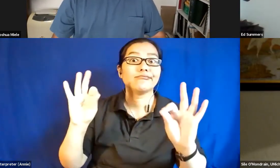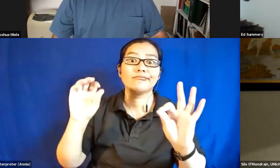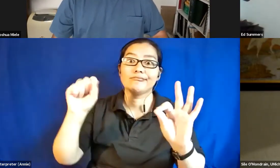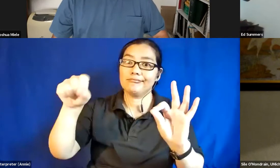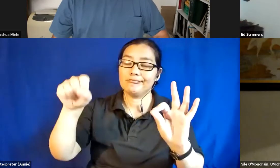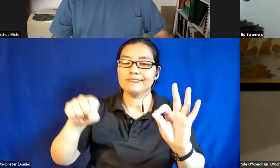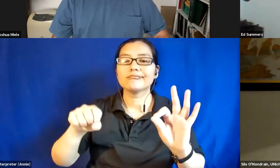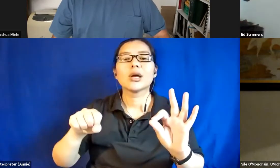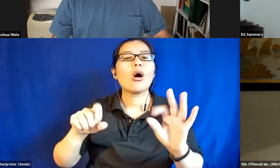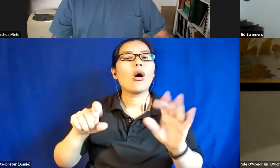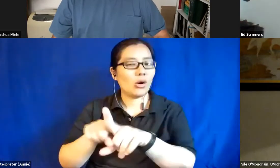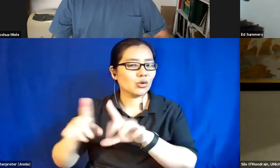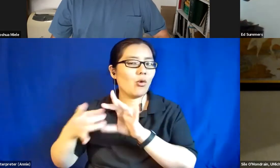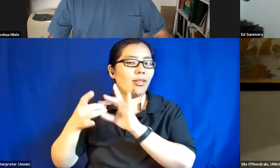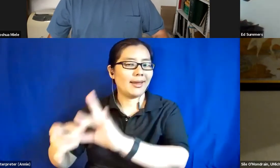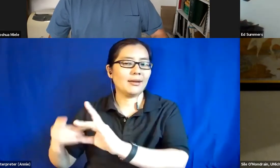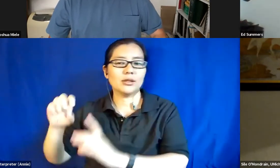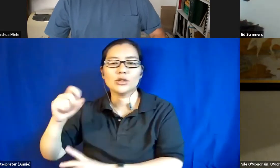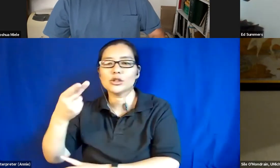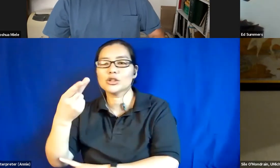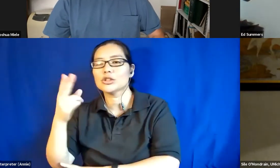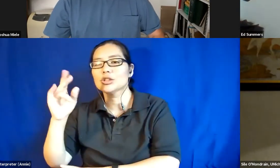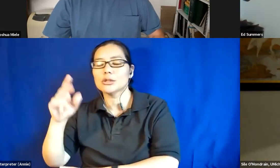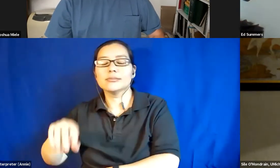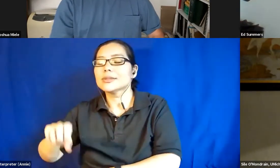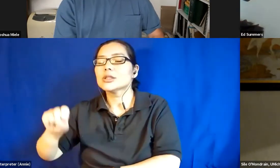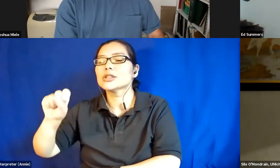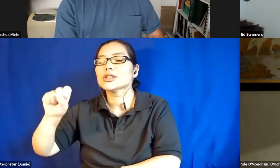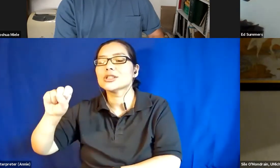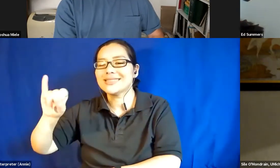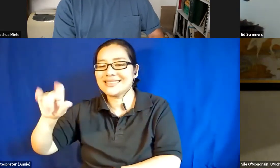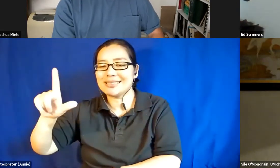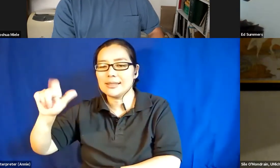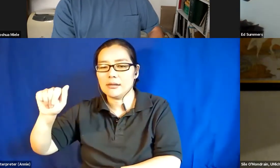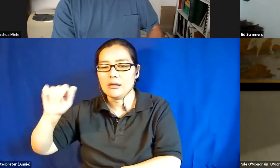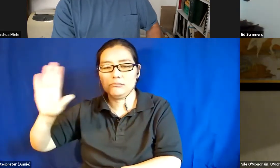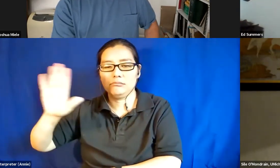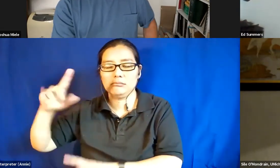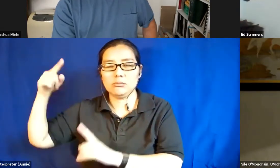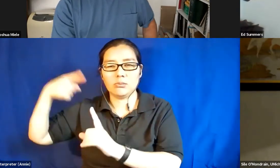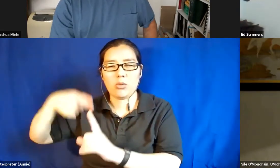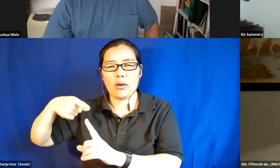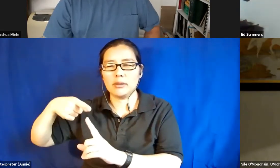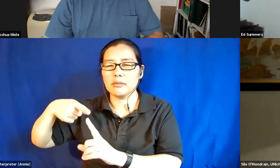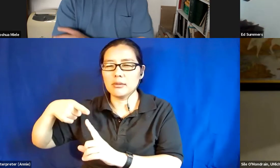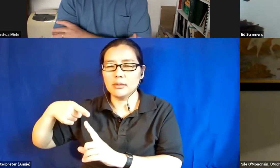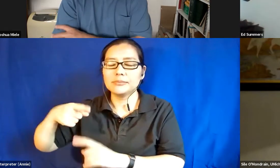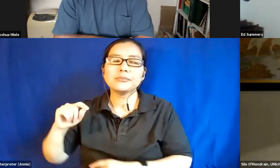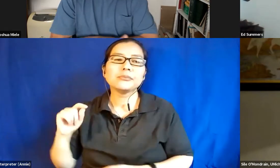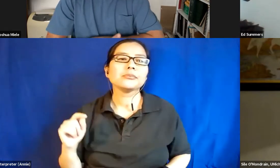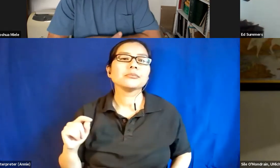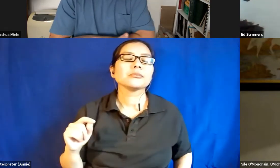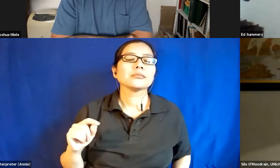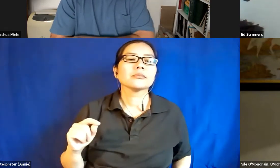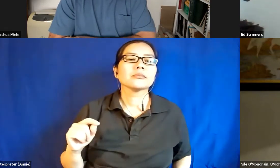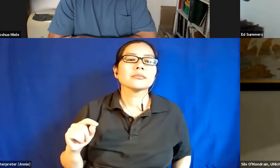point about multiple modalities. It was actually an intersection of issues here.